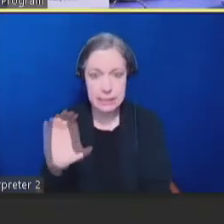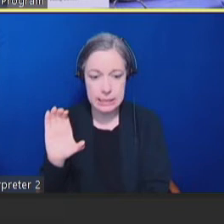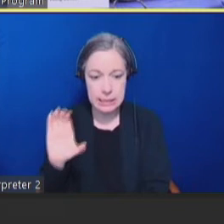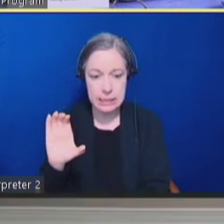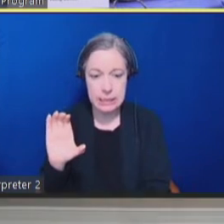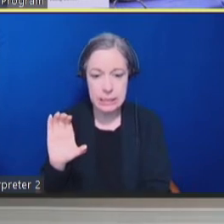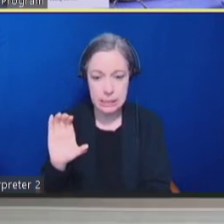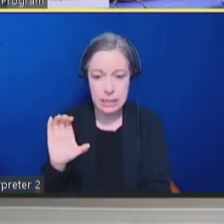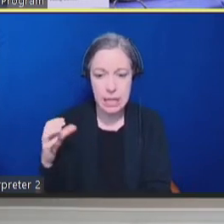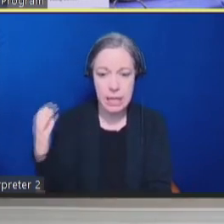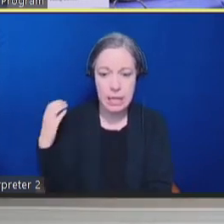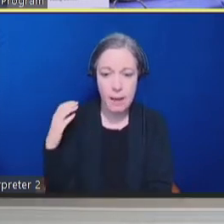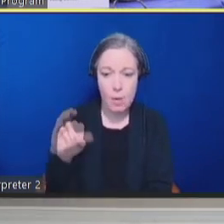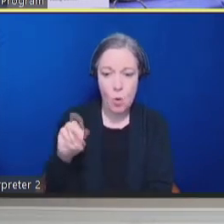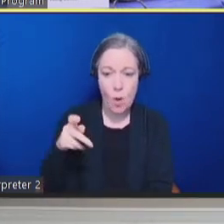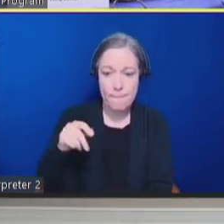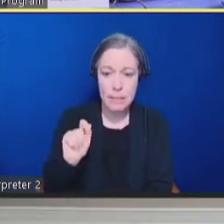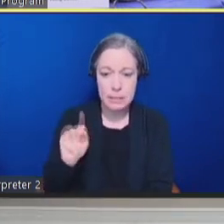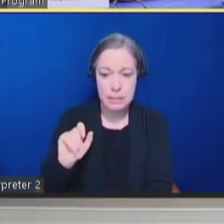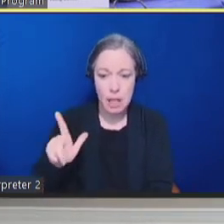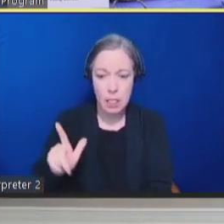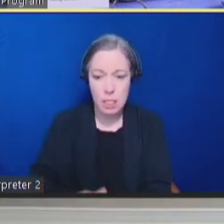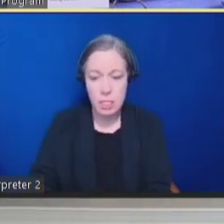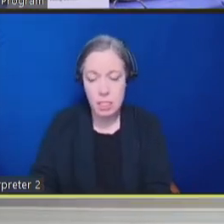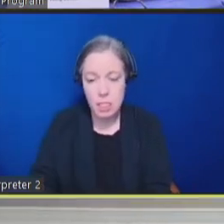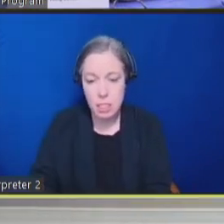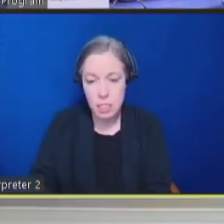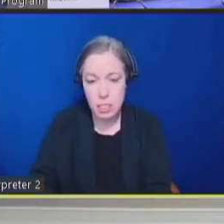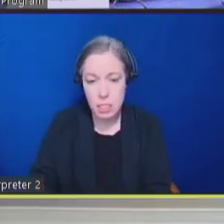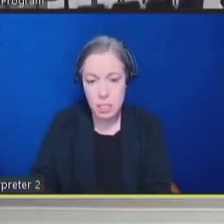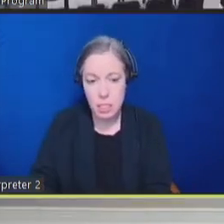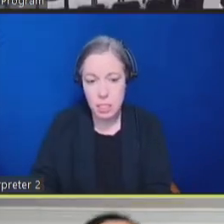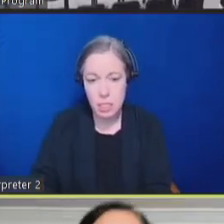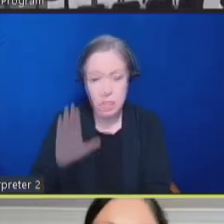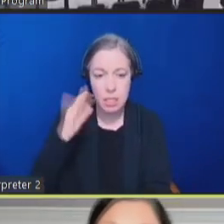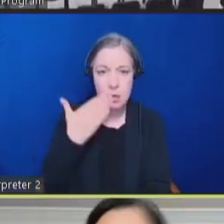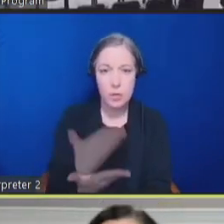Manisha (Mo) Patel: Good morning. I